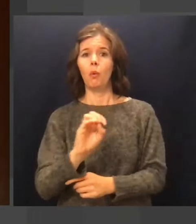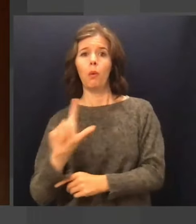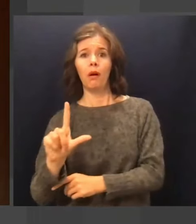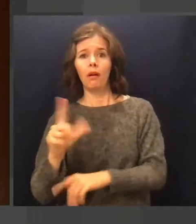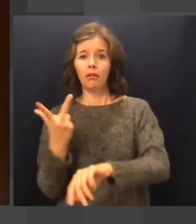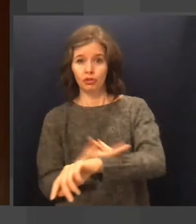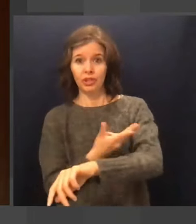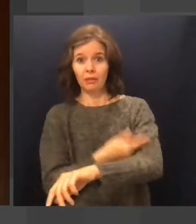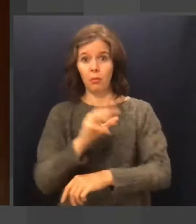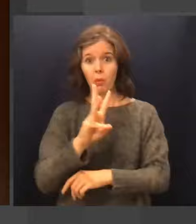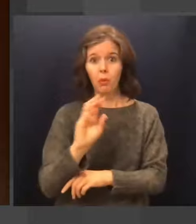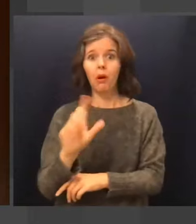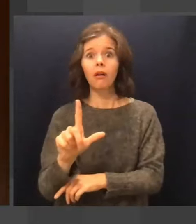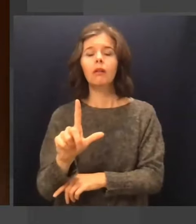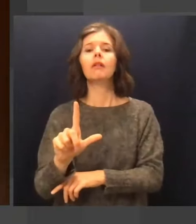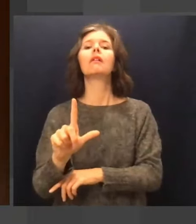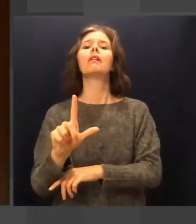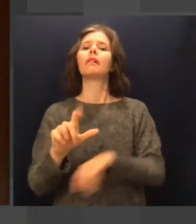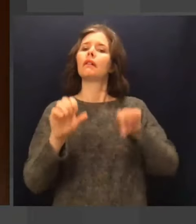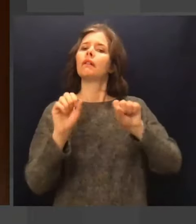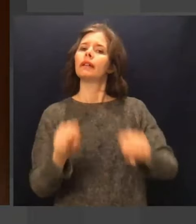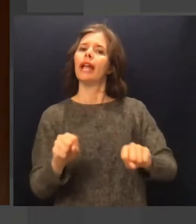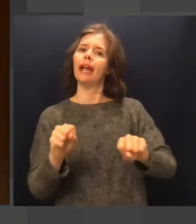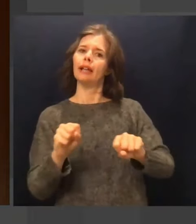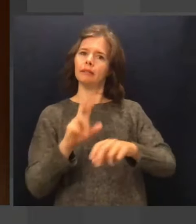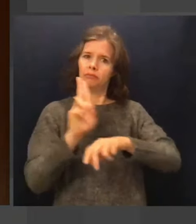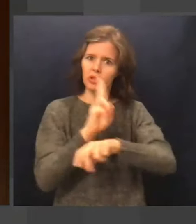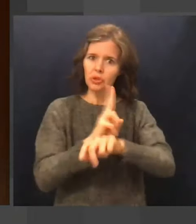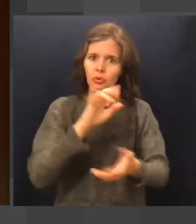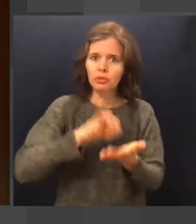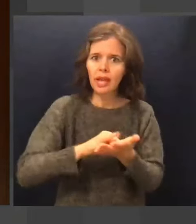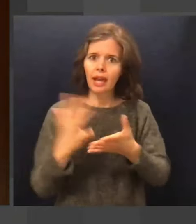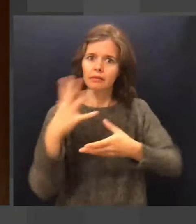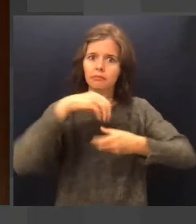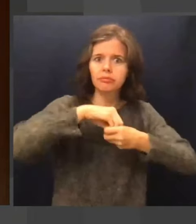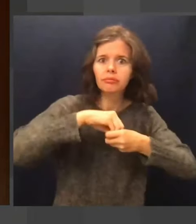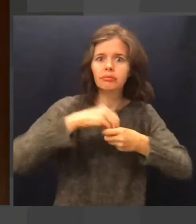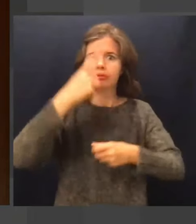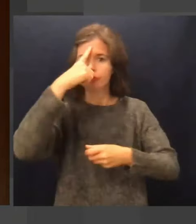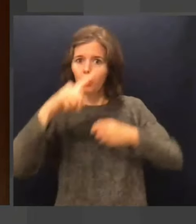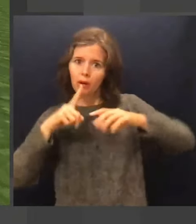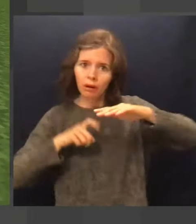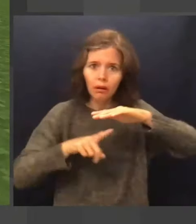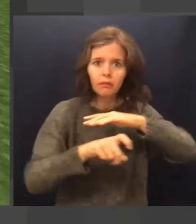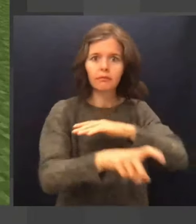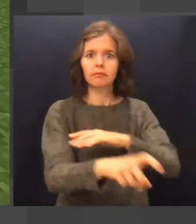WITH WOOL ECLOSION TO PREVENT SIGNALS FROM GETTING INTO THE